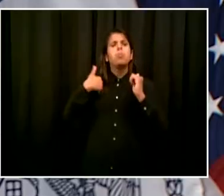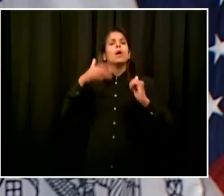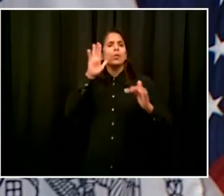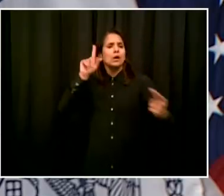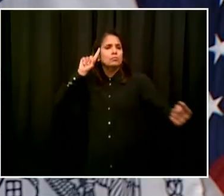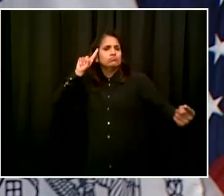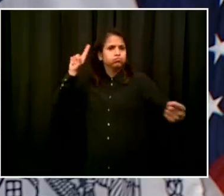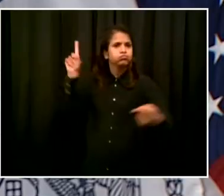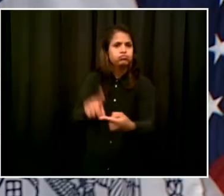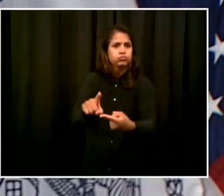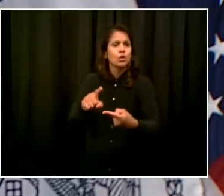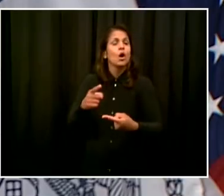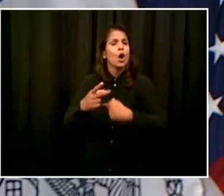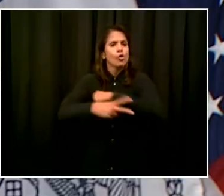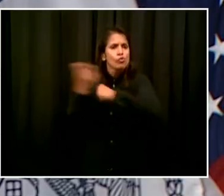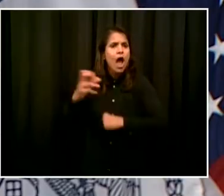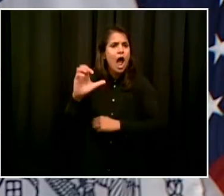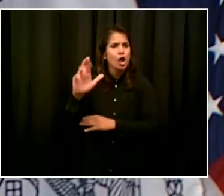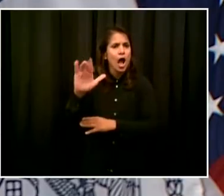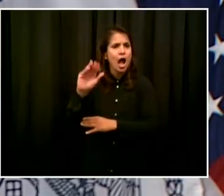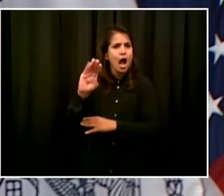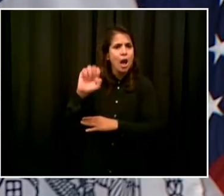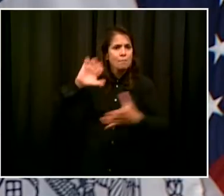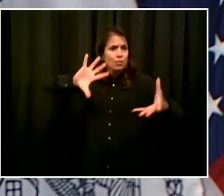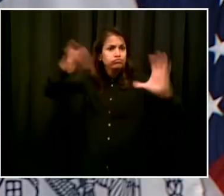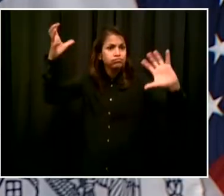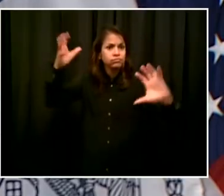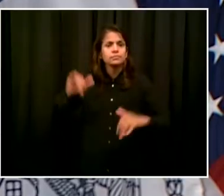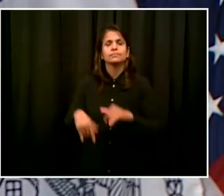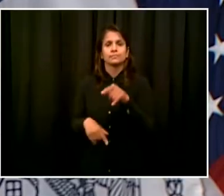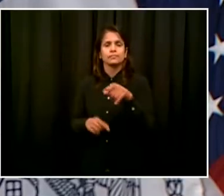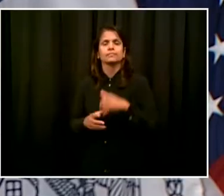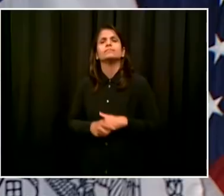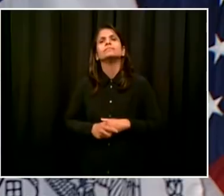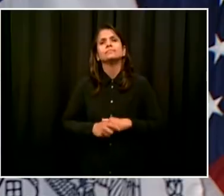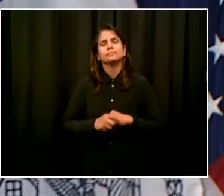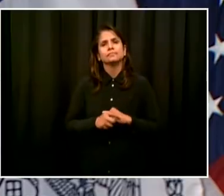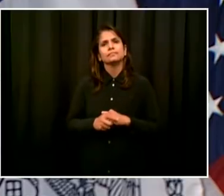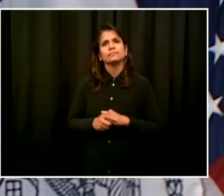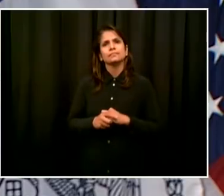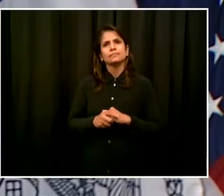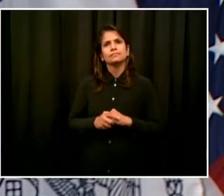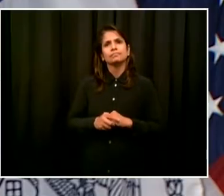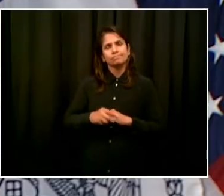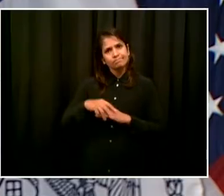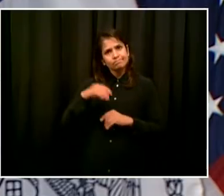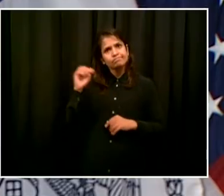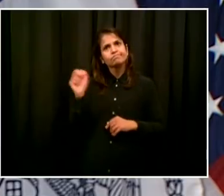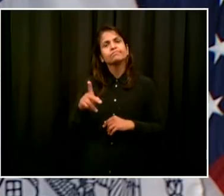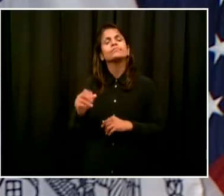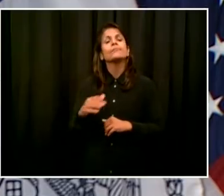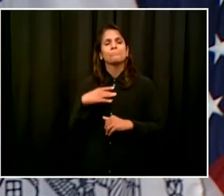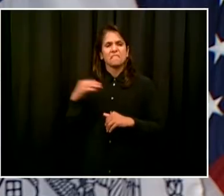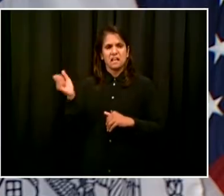TO REDUCE LEVE LS OCF RIE MAND INCARCERATION. GO AHEAD, TODD.